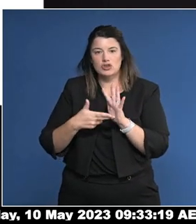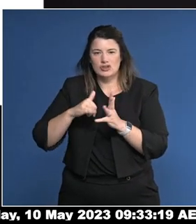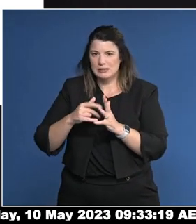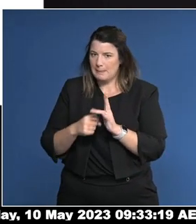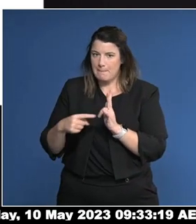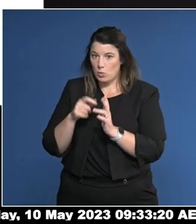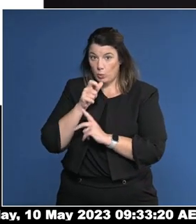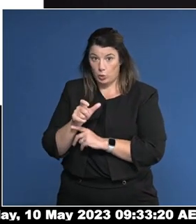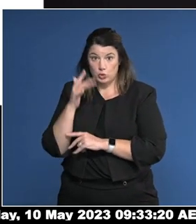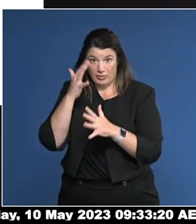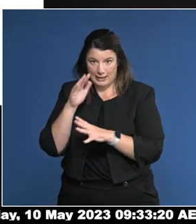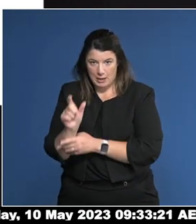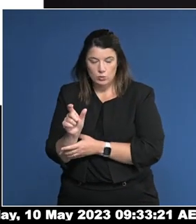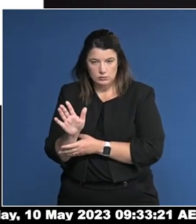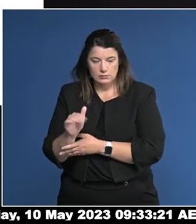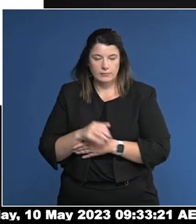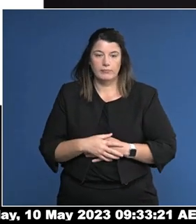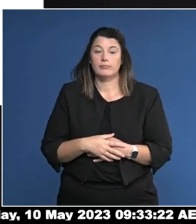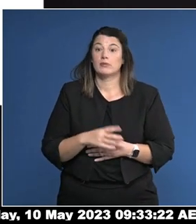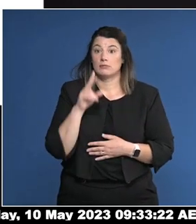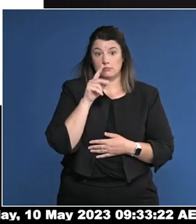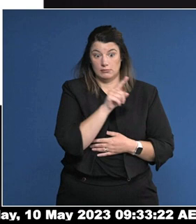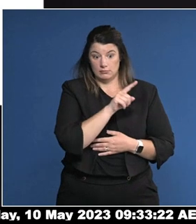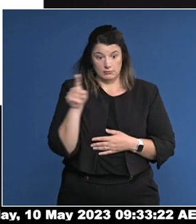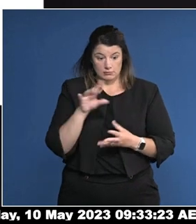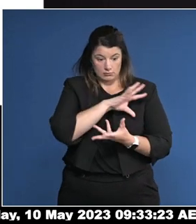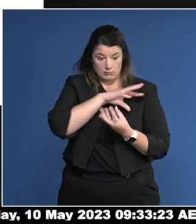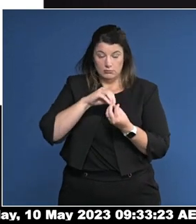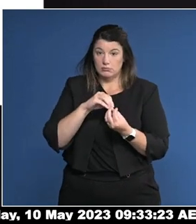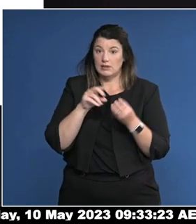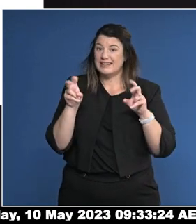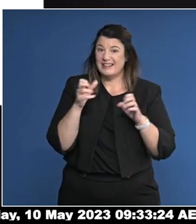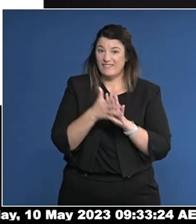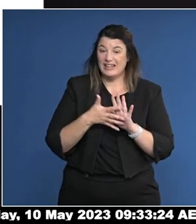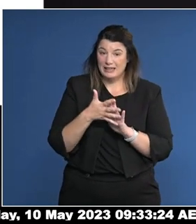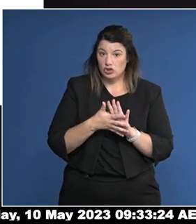Looking at that definition, if we wanted - if we're being lawyers, we seek out other